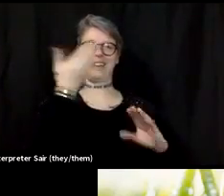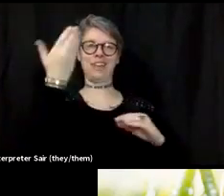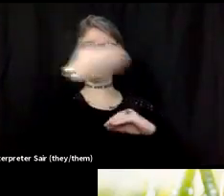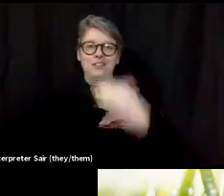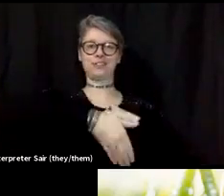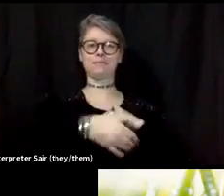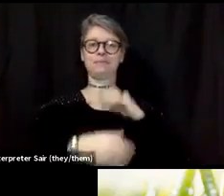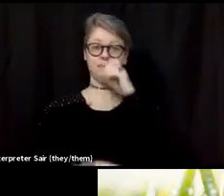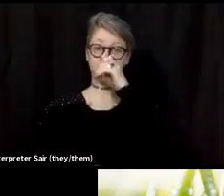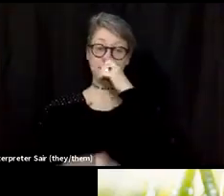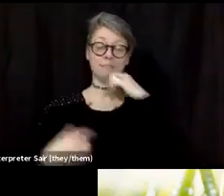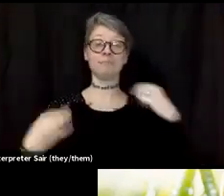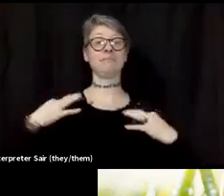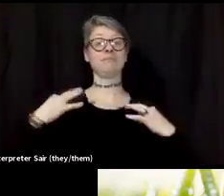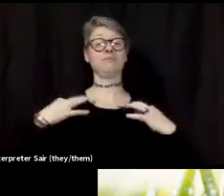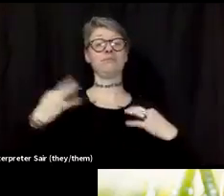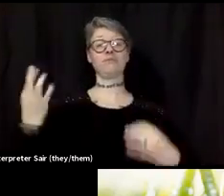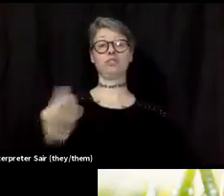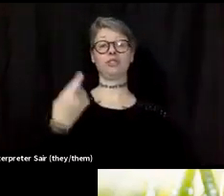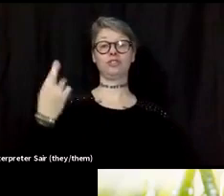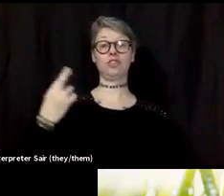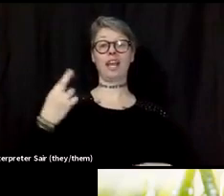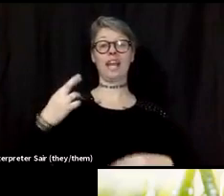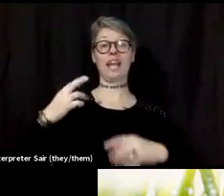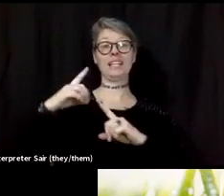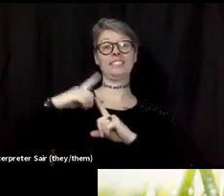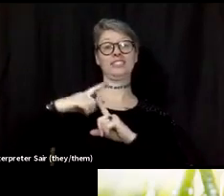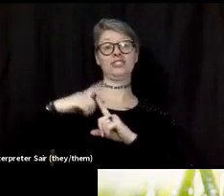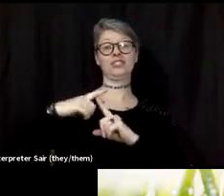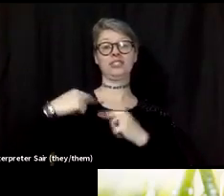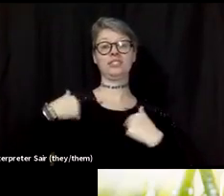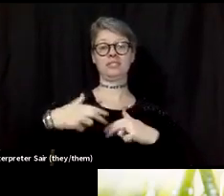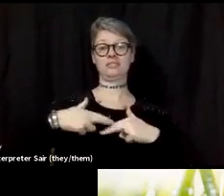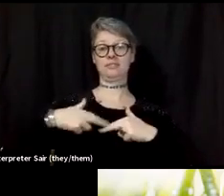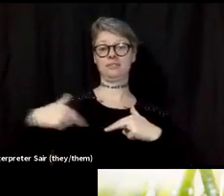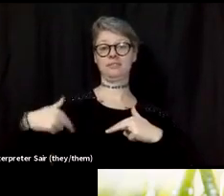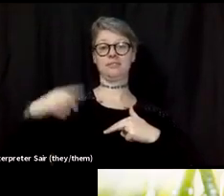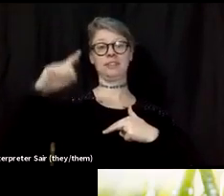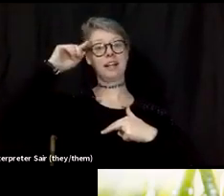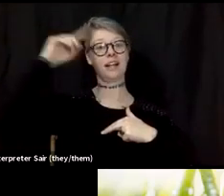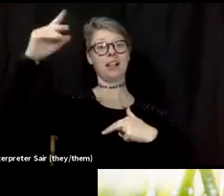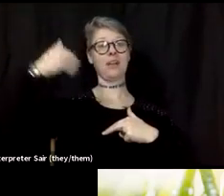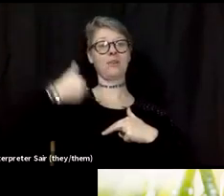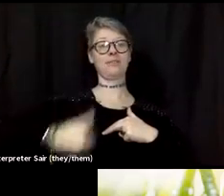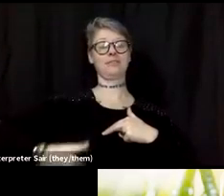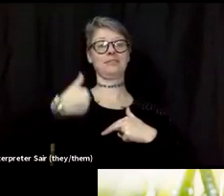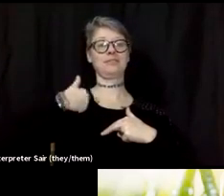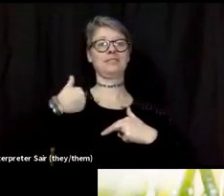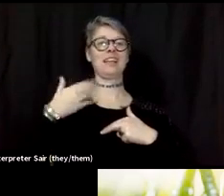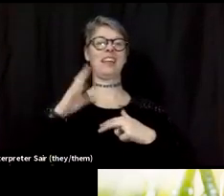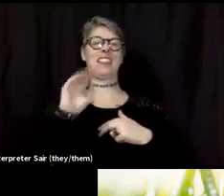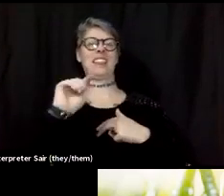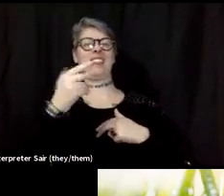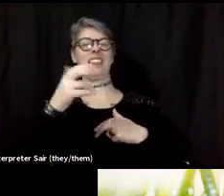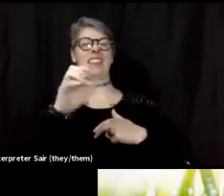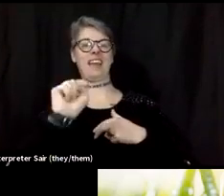as we talk and get distracted by that. I'm also wearing a gray t and as my very special special shirt and it says hello my shirt and it says hello, my